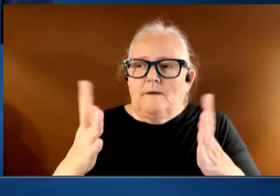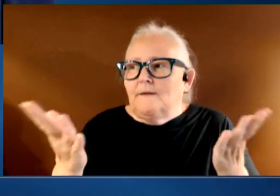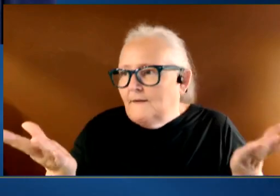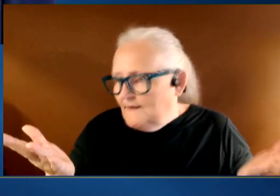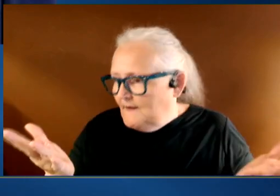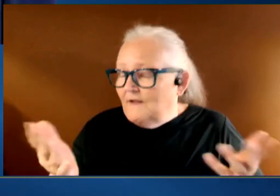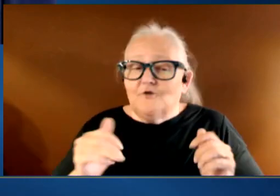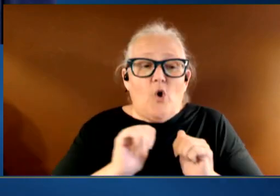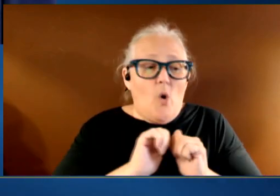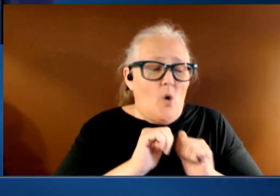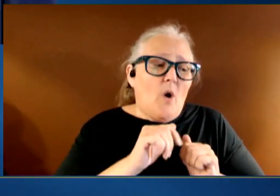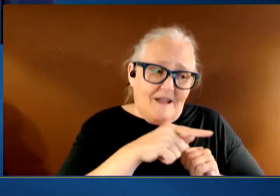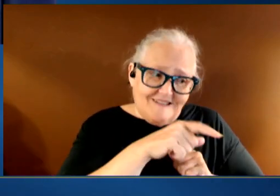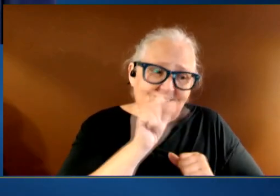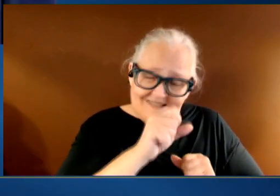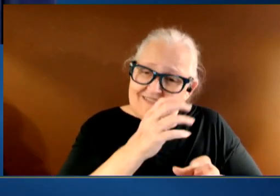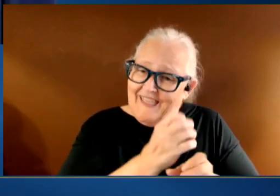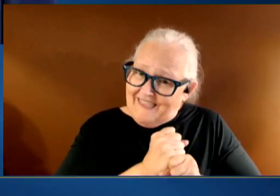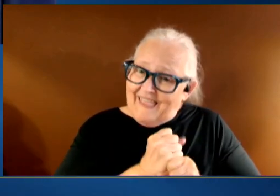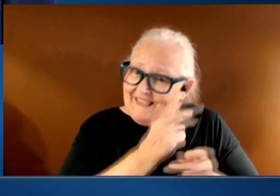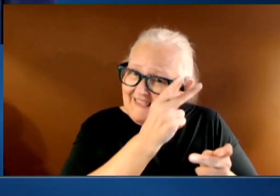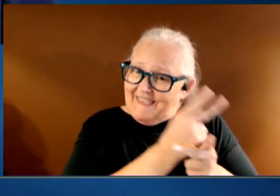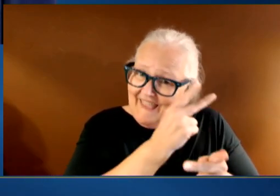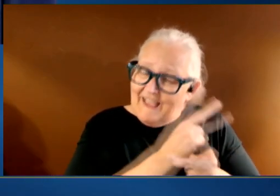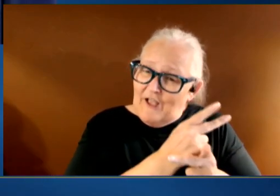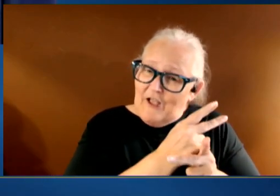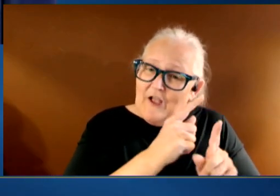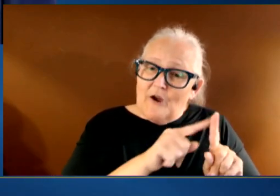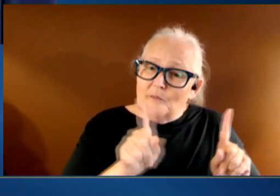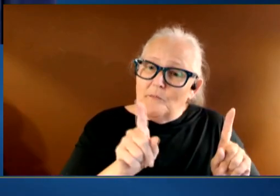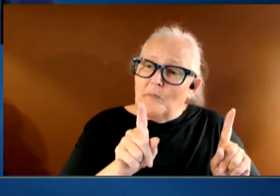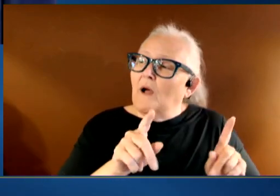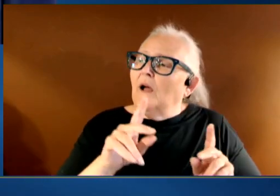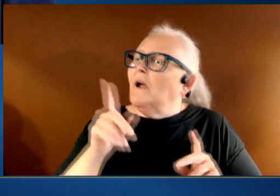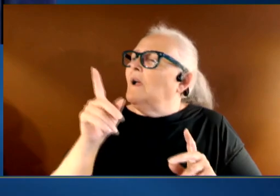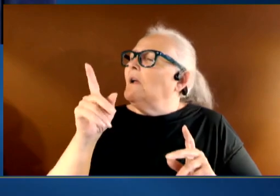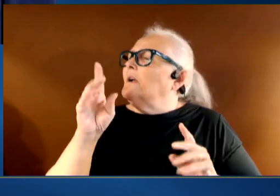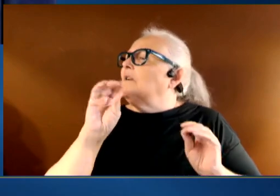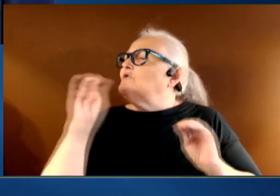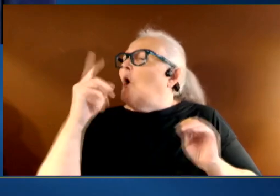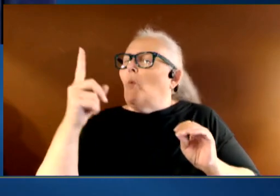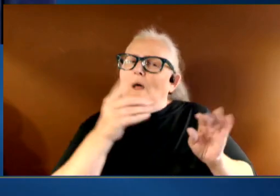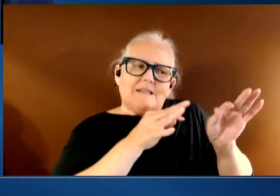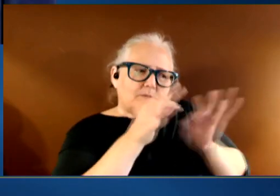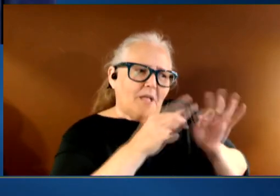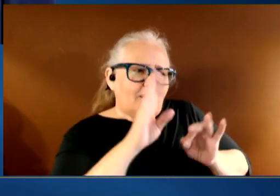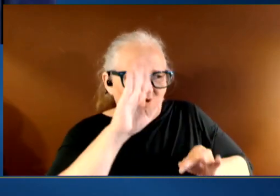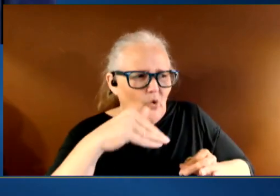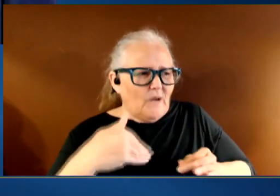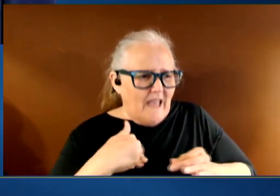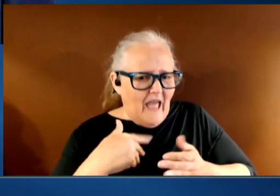but they may not be telling them about sickle -- abut Hydroxyurea as a effective therapy.